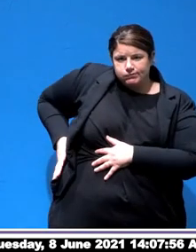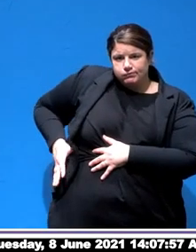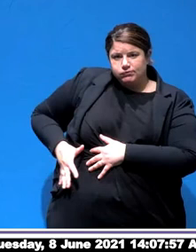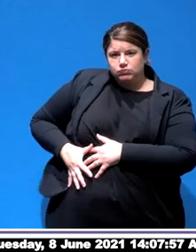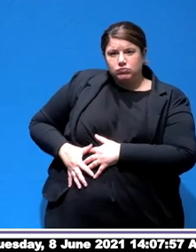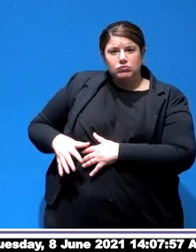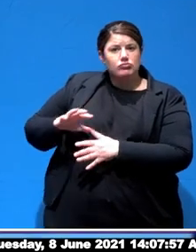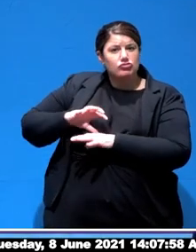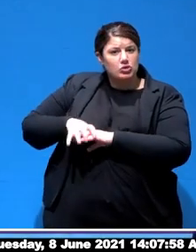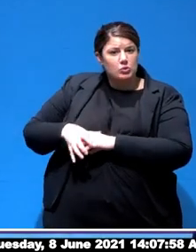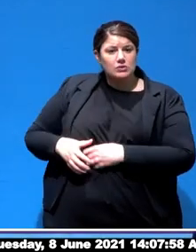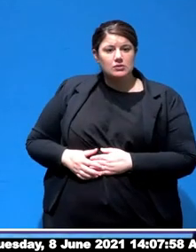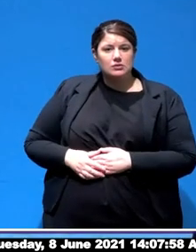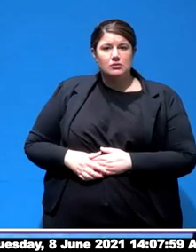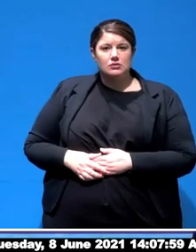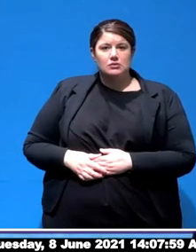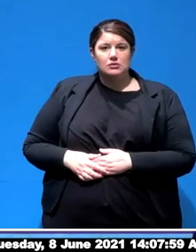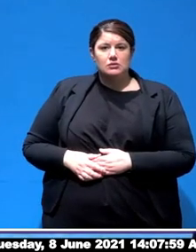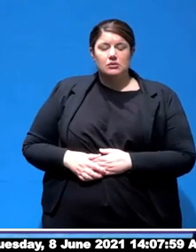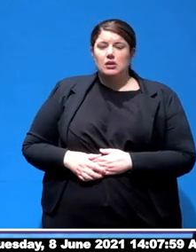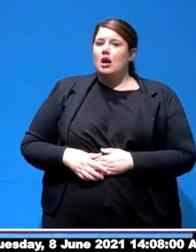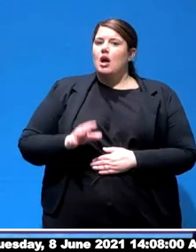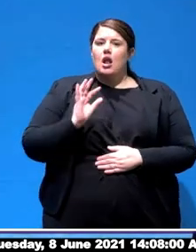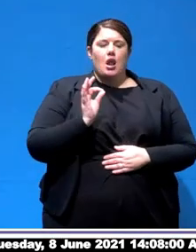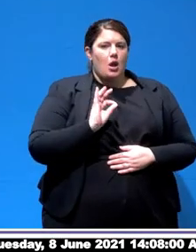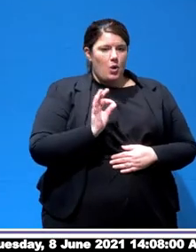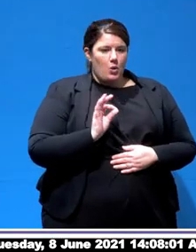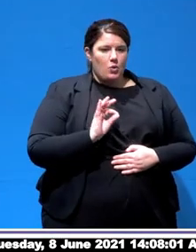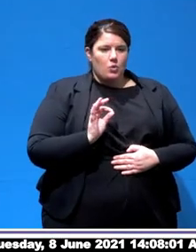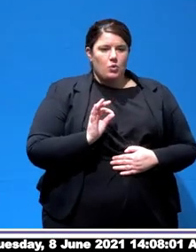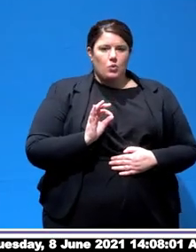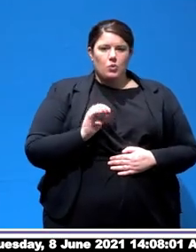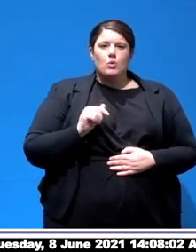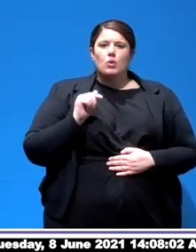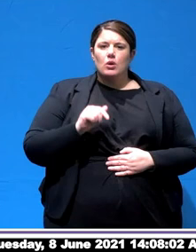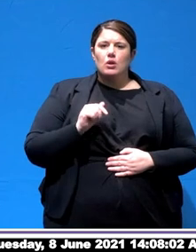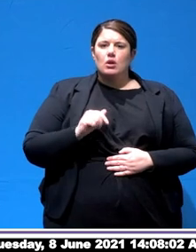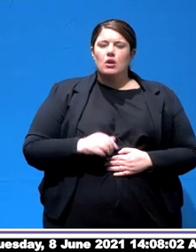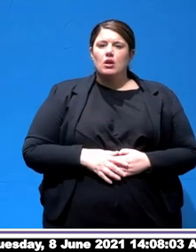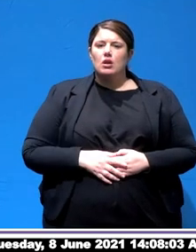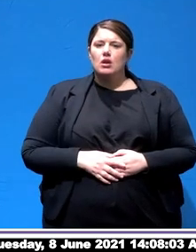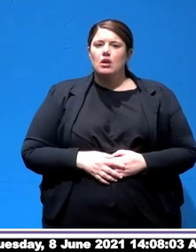No, Chair, I'm coming to that one next. This is the day before. Perhaps, Mr Cunningham, you can just explain.